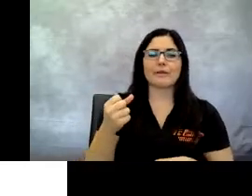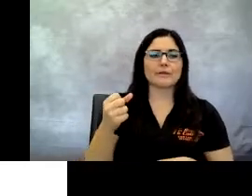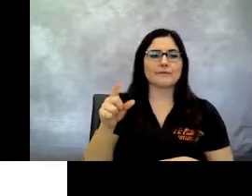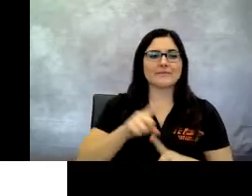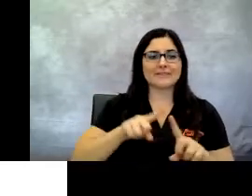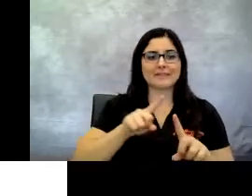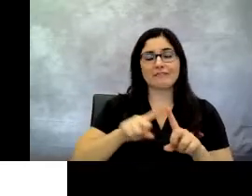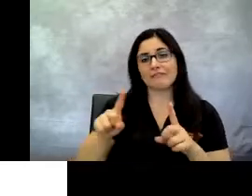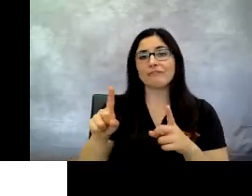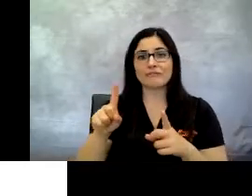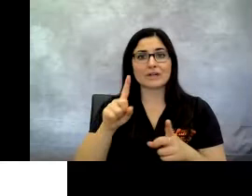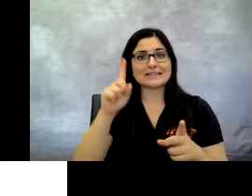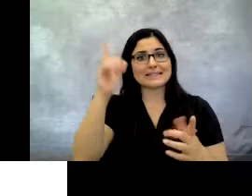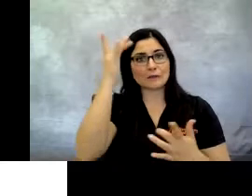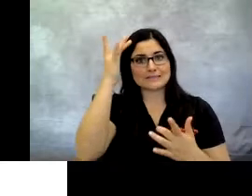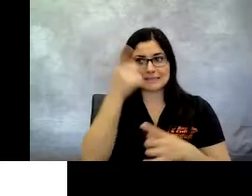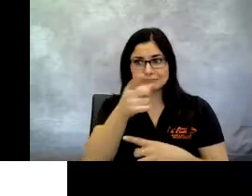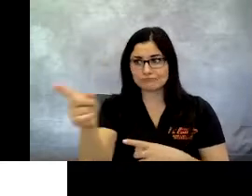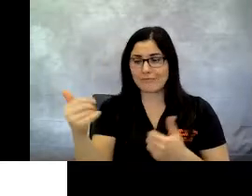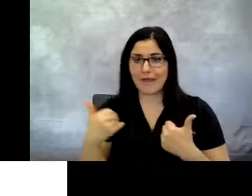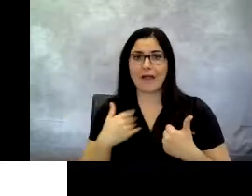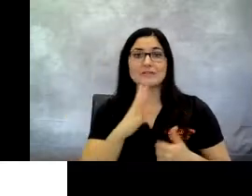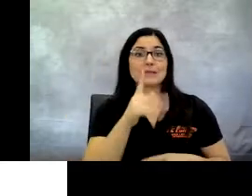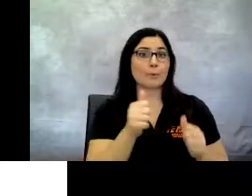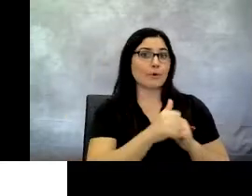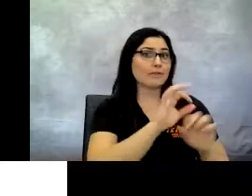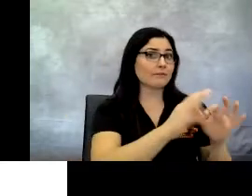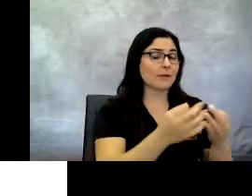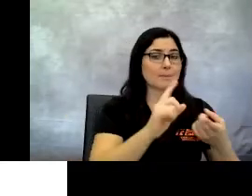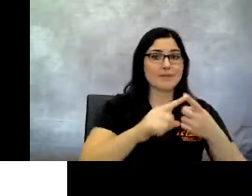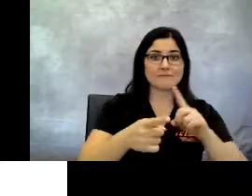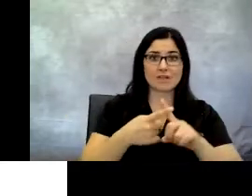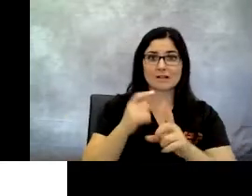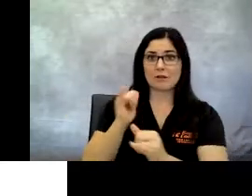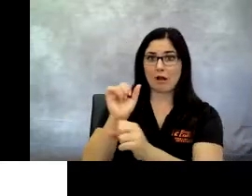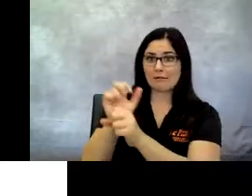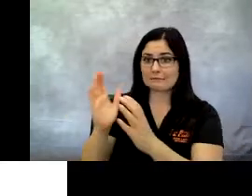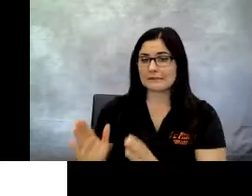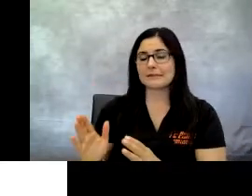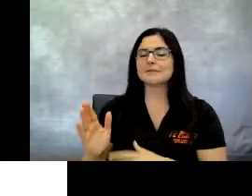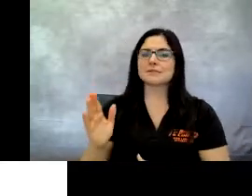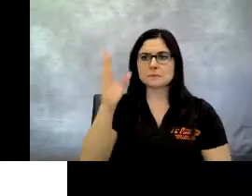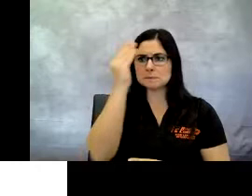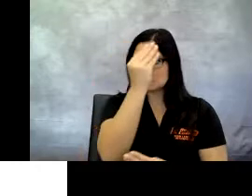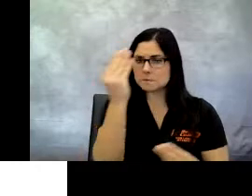Speak up to your friends, your family and your colleagues about mental illness. This is very important.